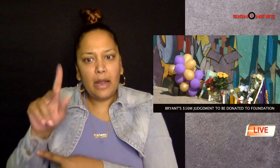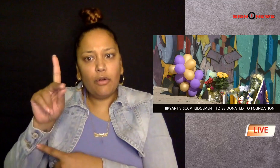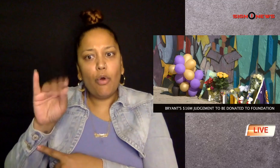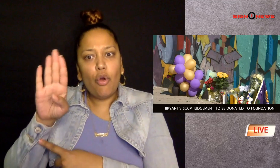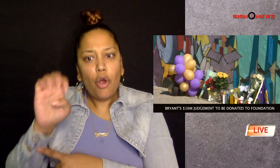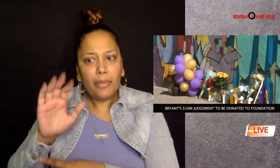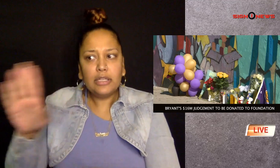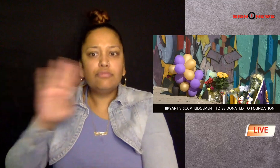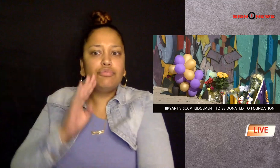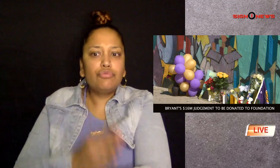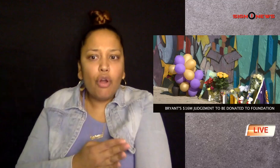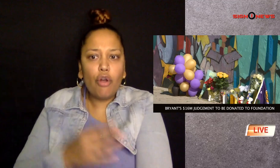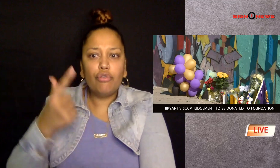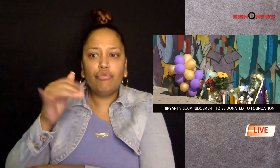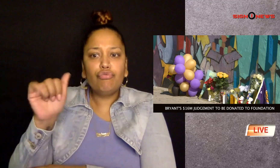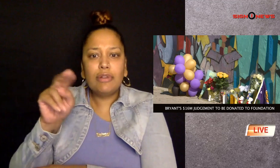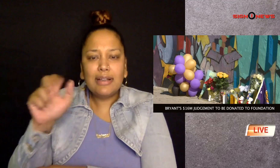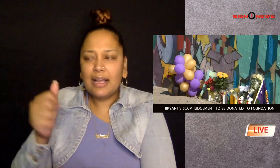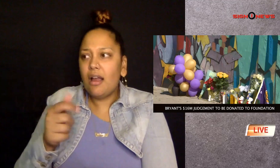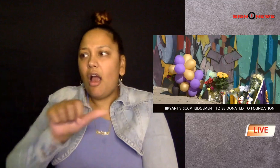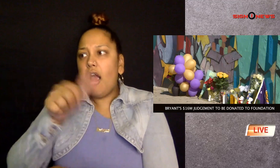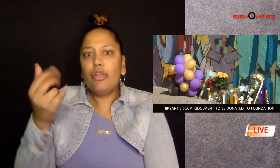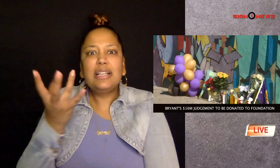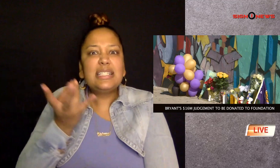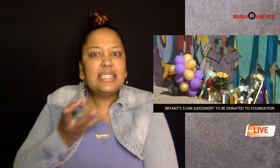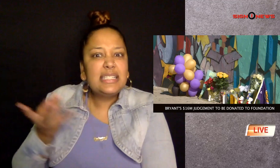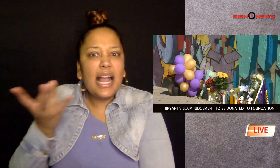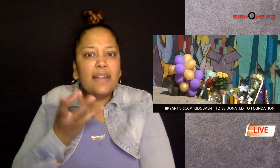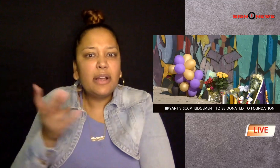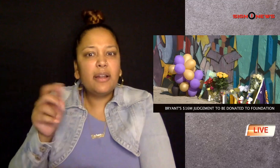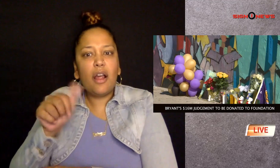that killed Bryant his daughter Gianna and seven others in 2020